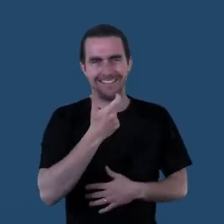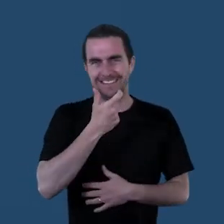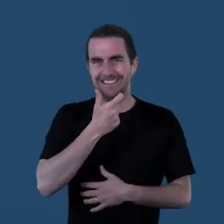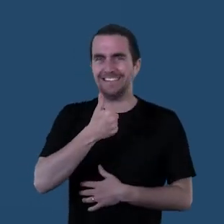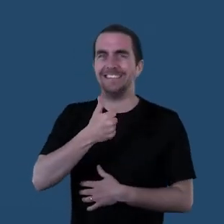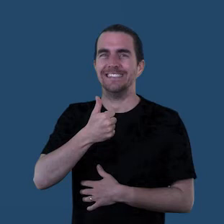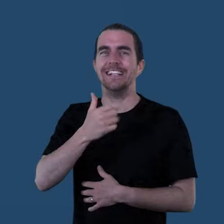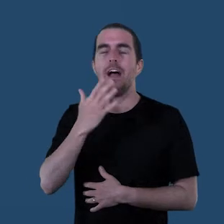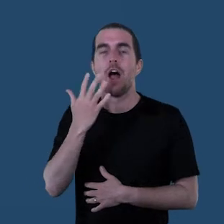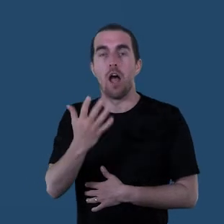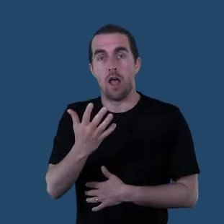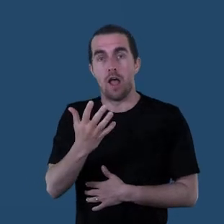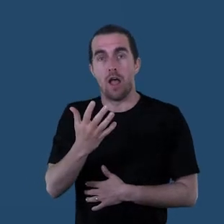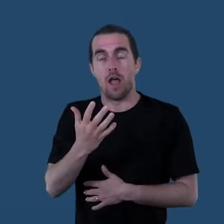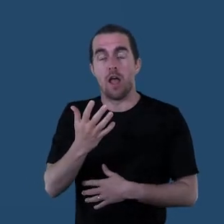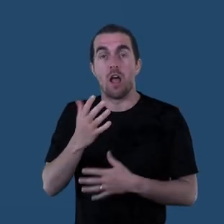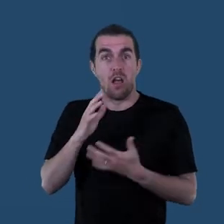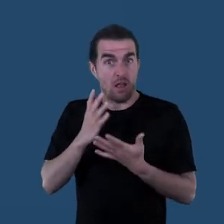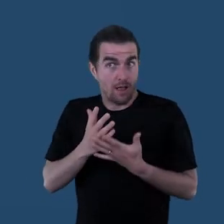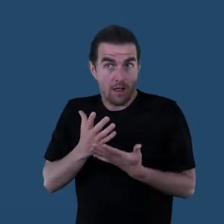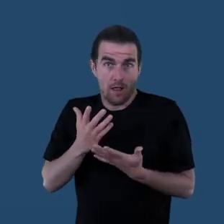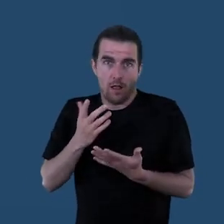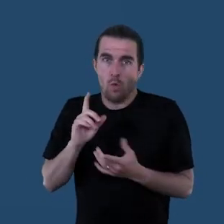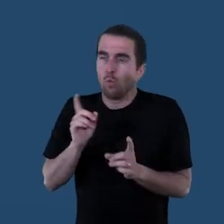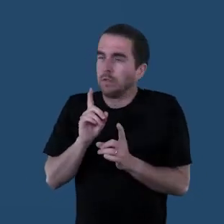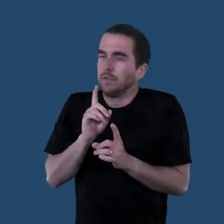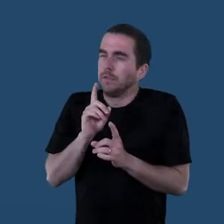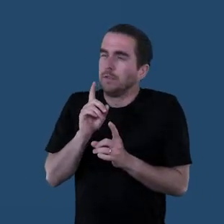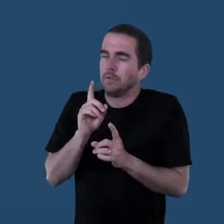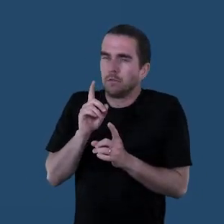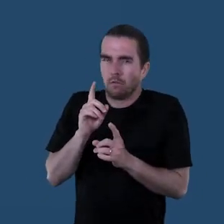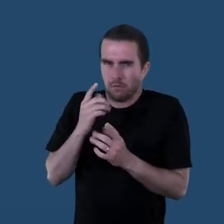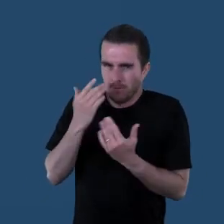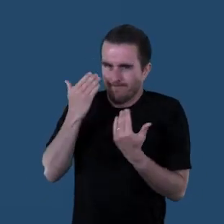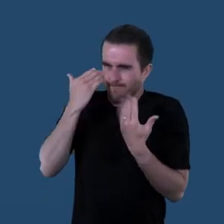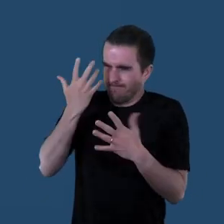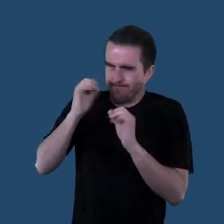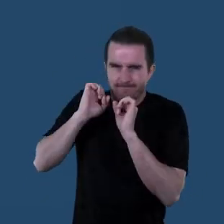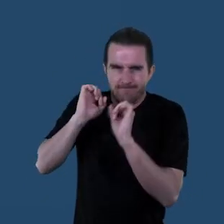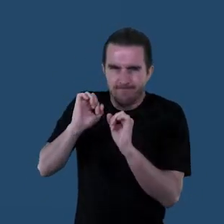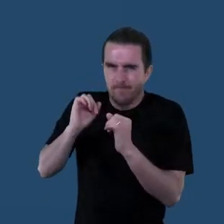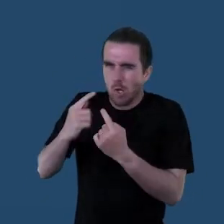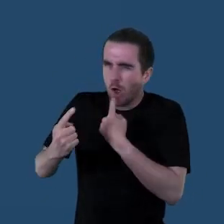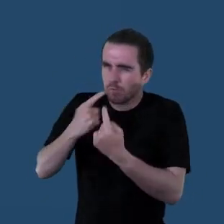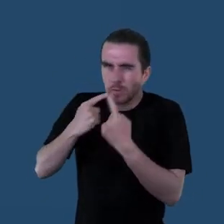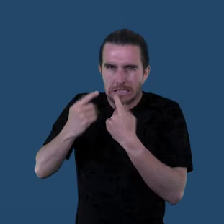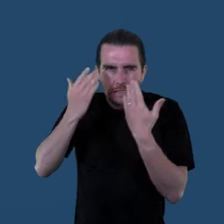Yeah. I think sometimes it's down to just being fascinated by how mysterious a specimen is,